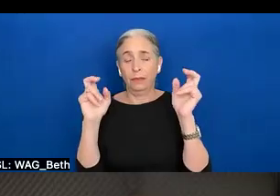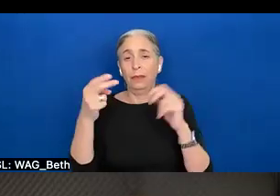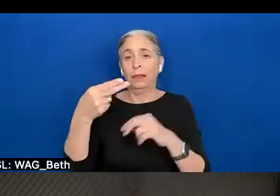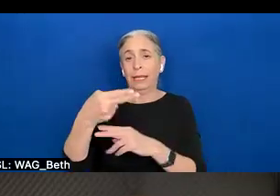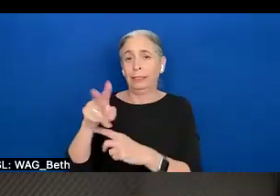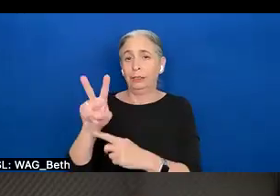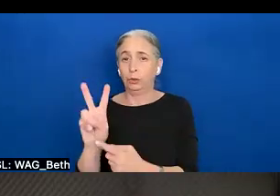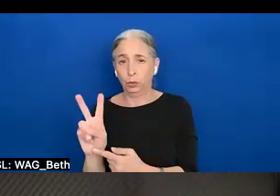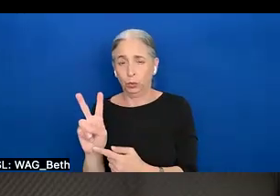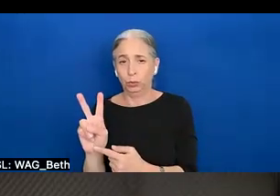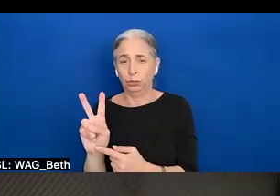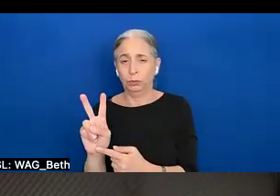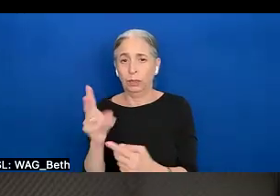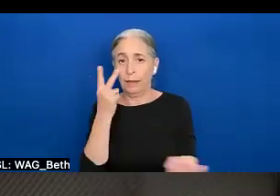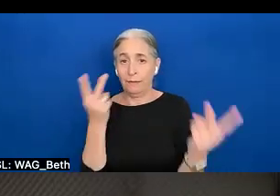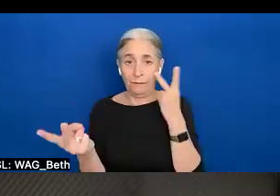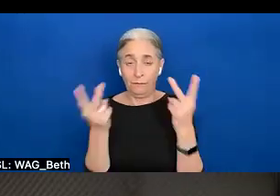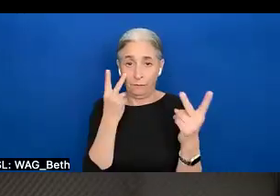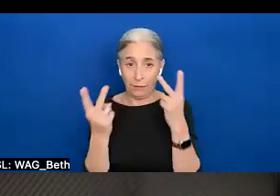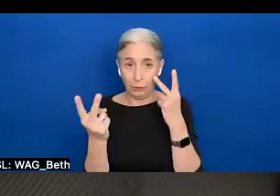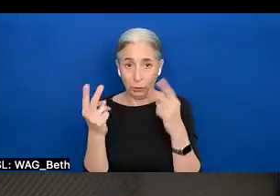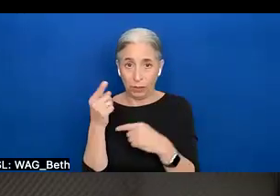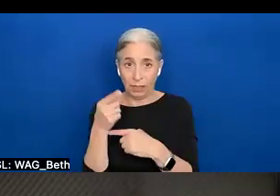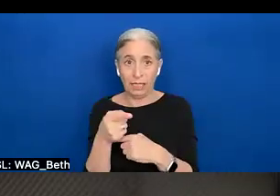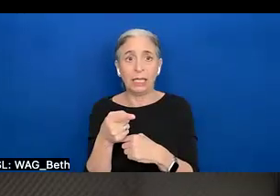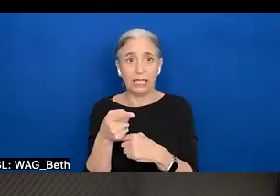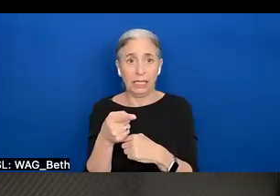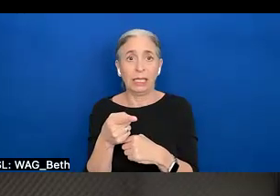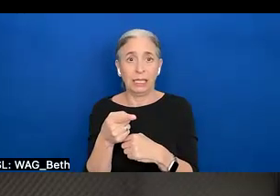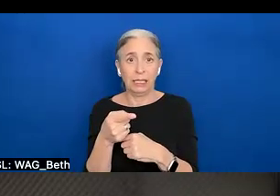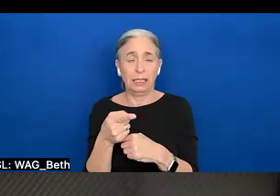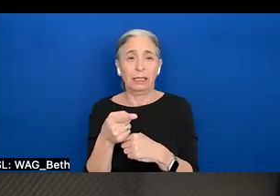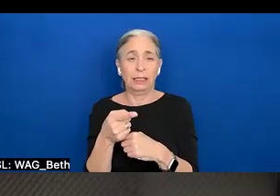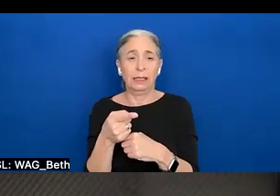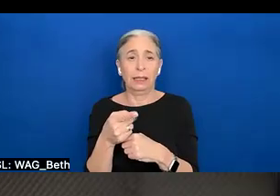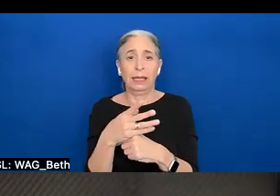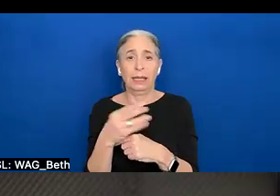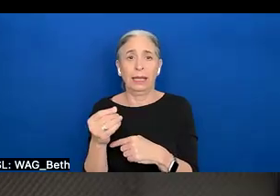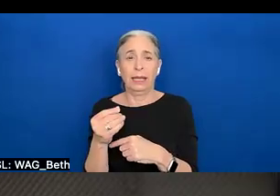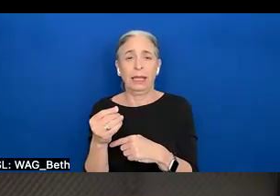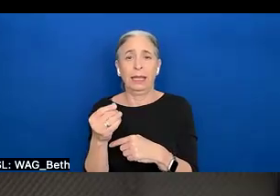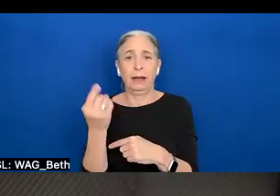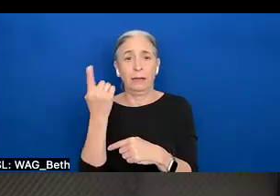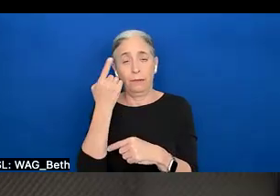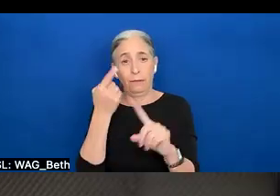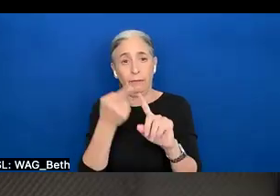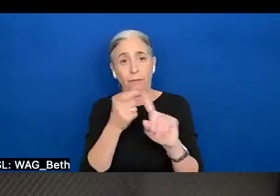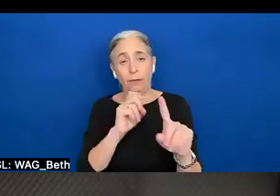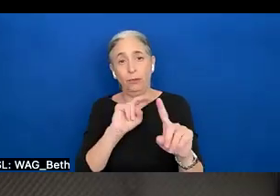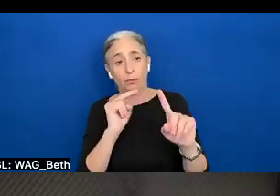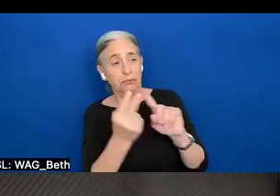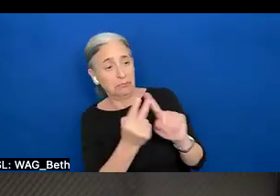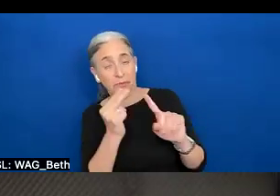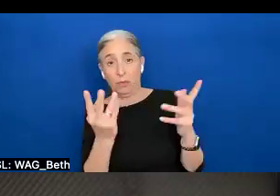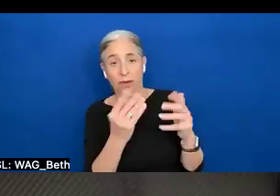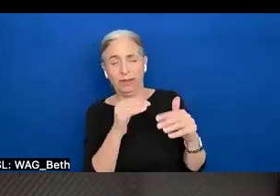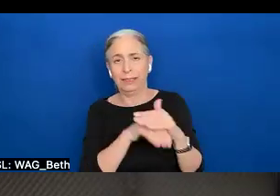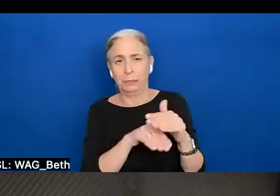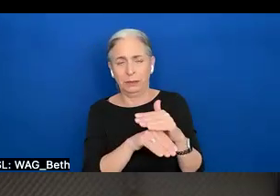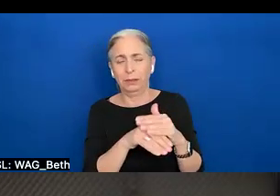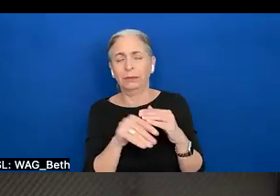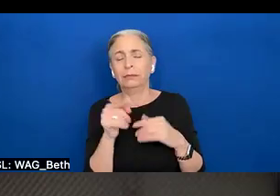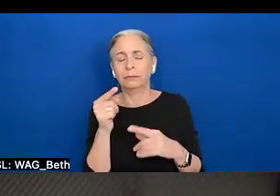So, both visually and from an accessible perspective,